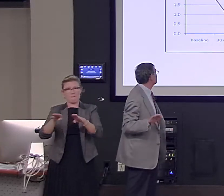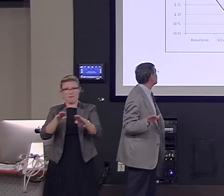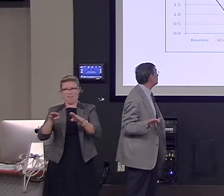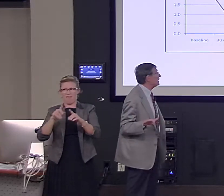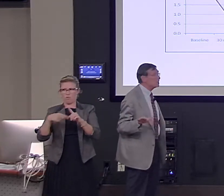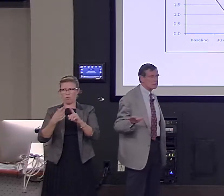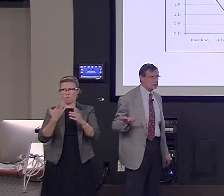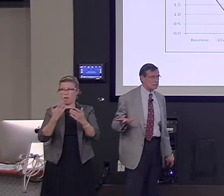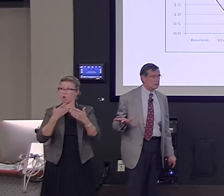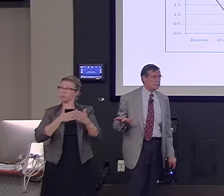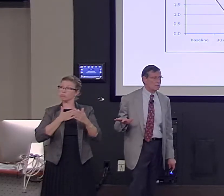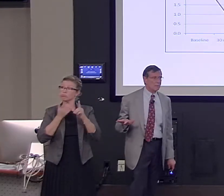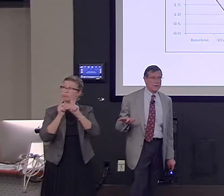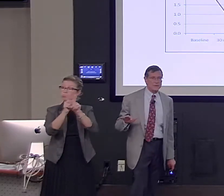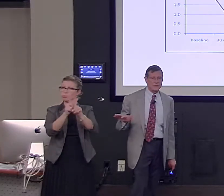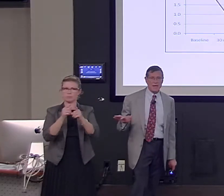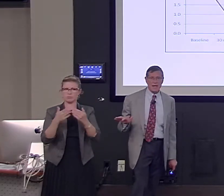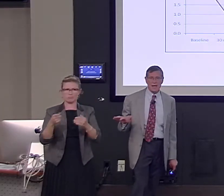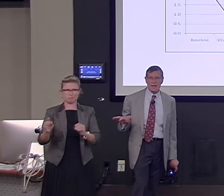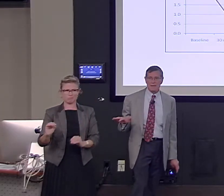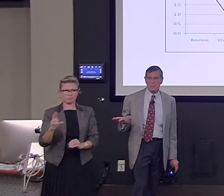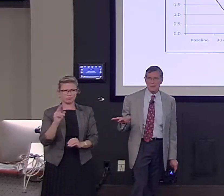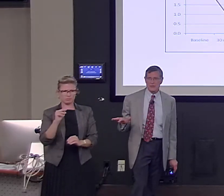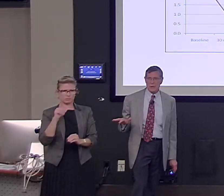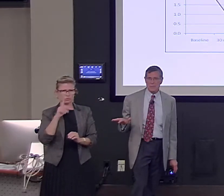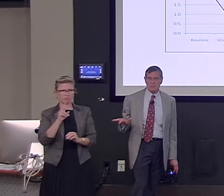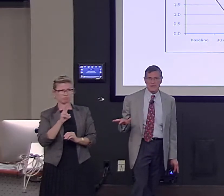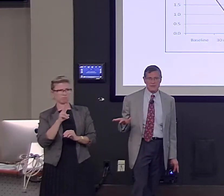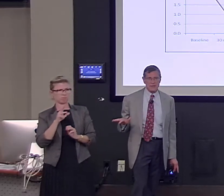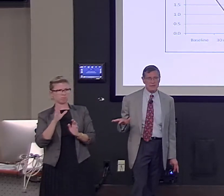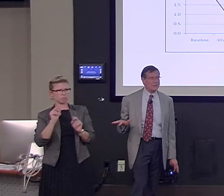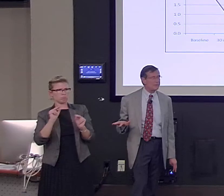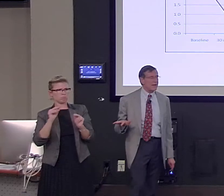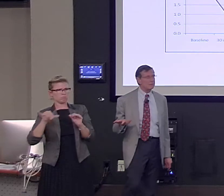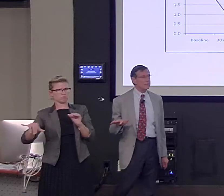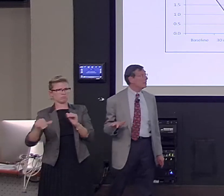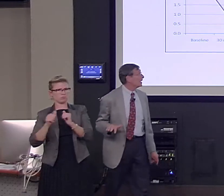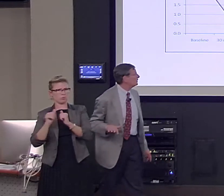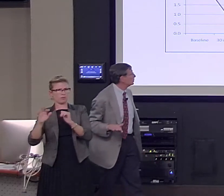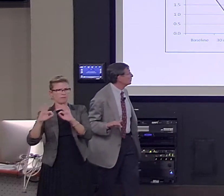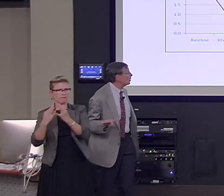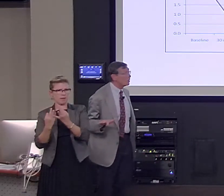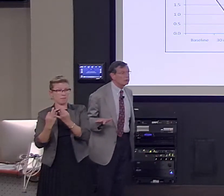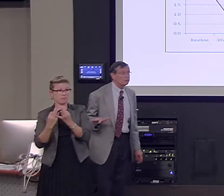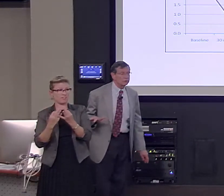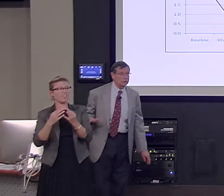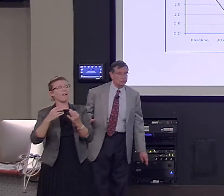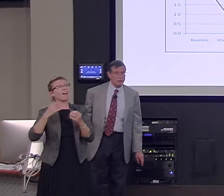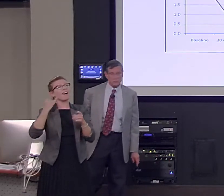but disappeared once they were placed into the family. It took longer for children who